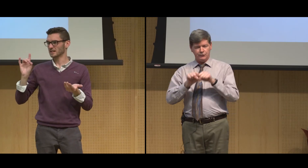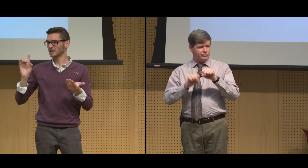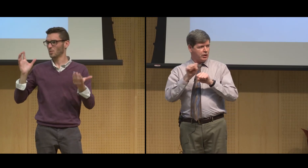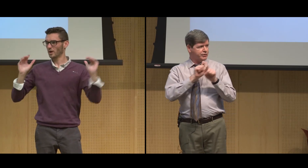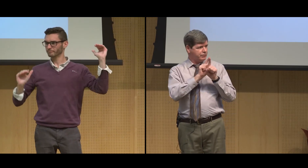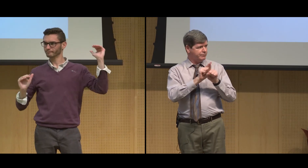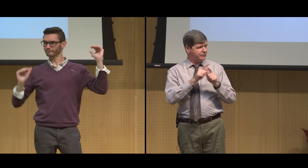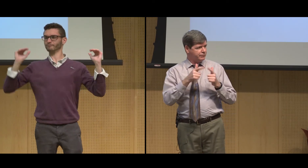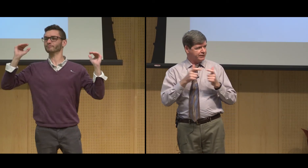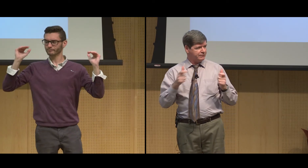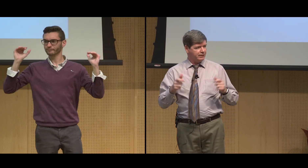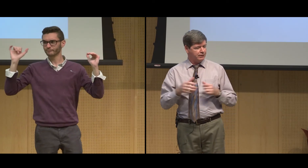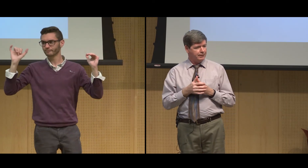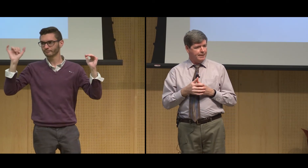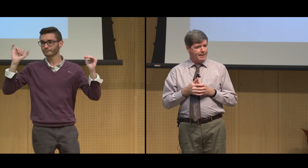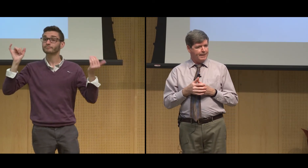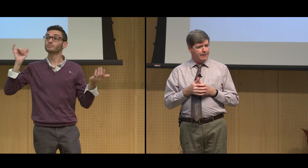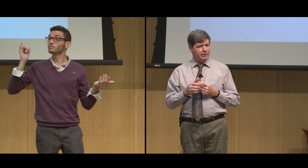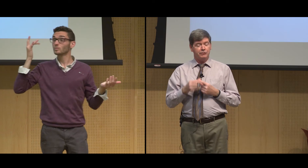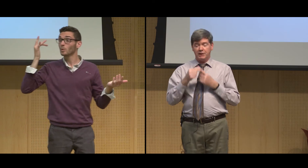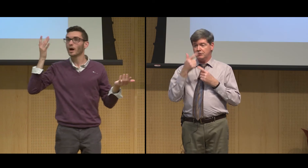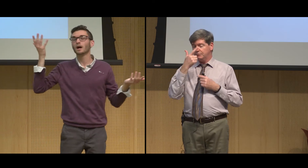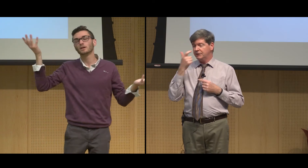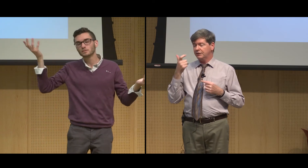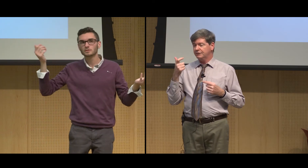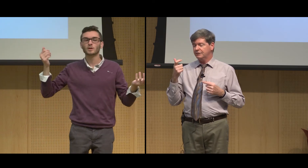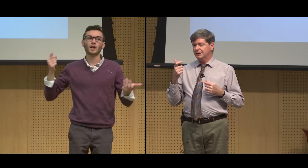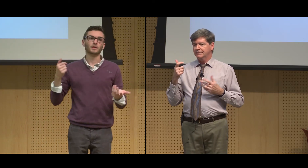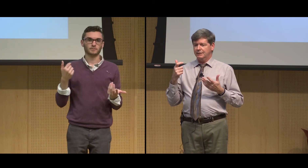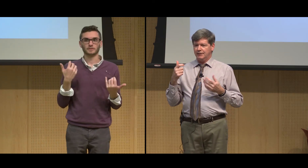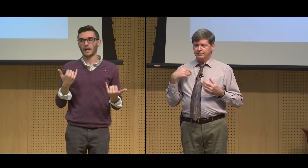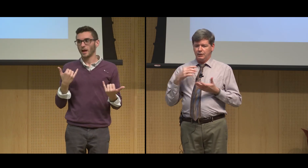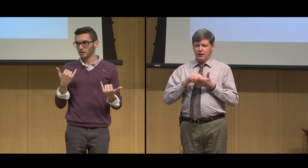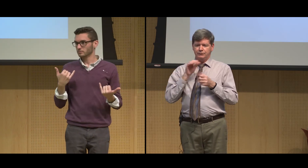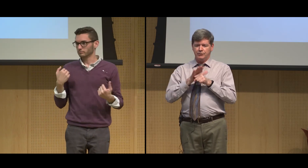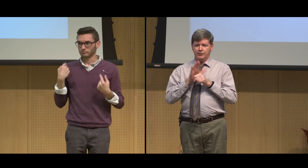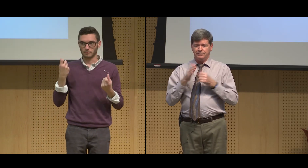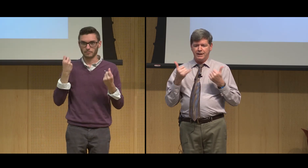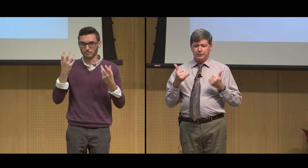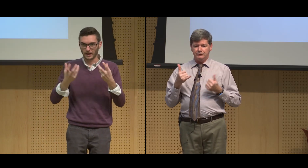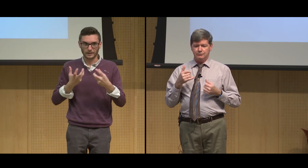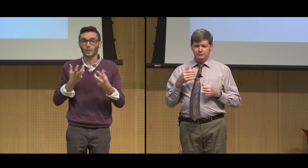of mentoring, et cetera, um, especially because, you know, I've learned enough now in 3 months